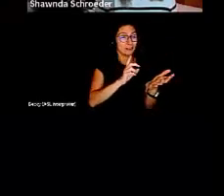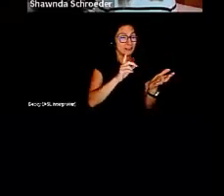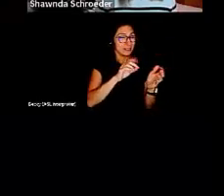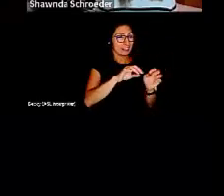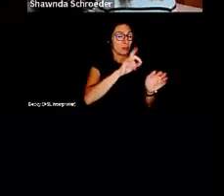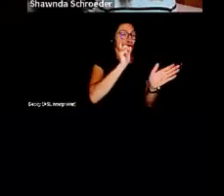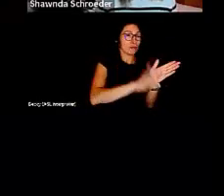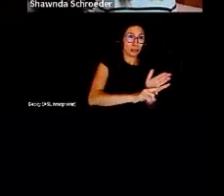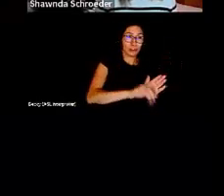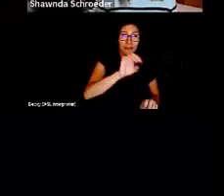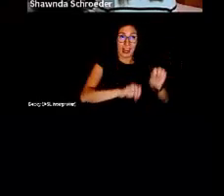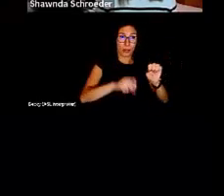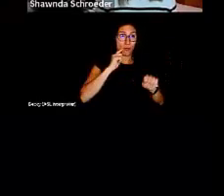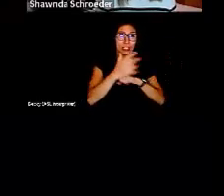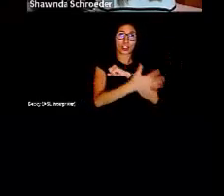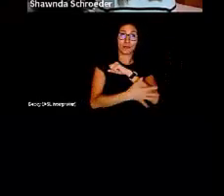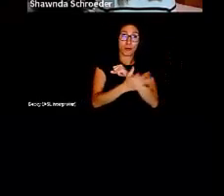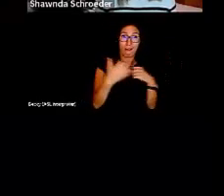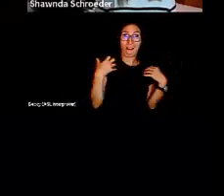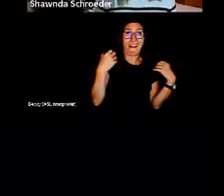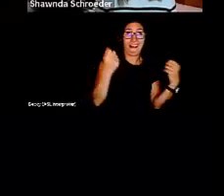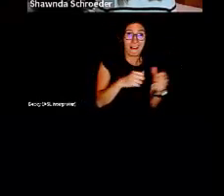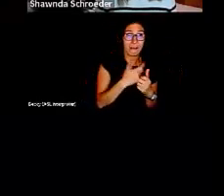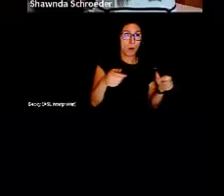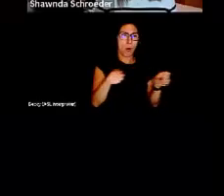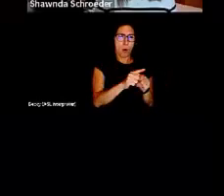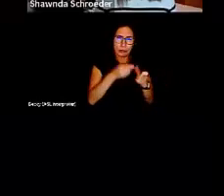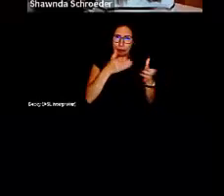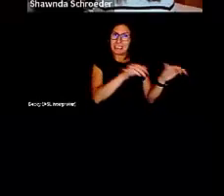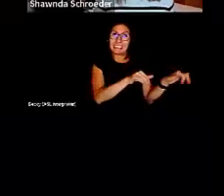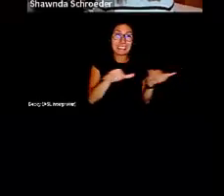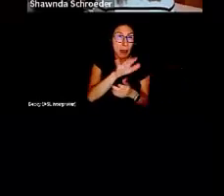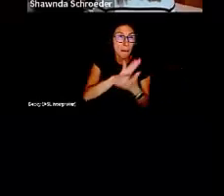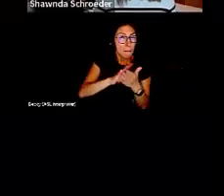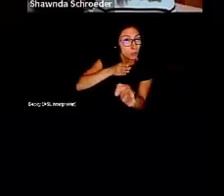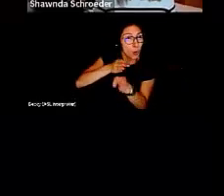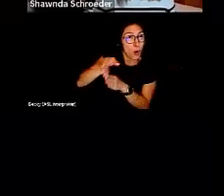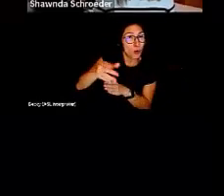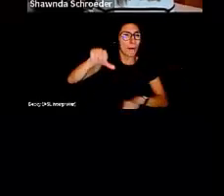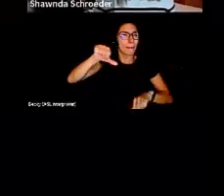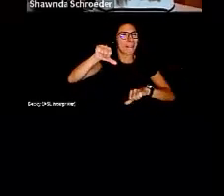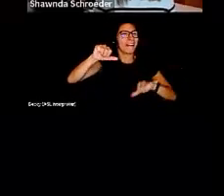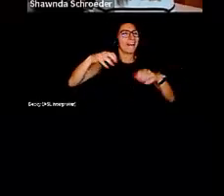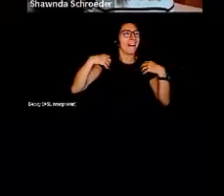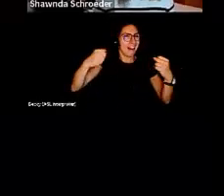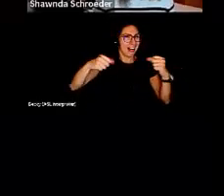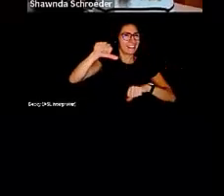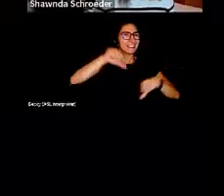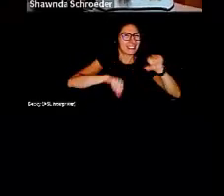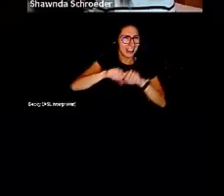at the School of Medicine and Health Sciences, which is where I am bringing a lot of that expertise today to share with you all.